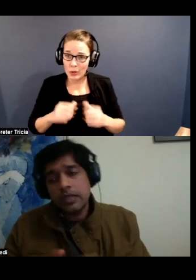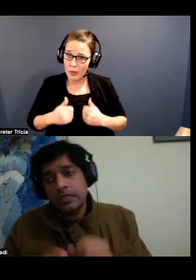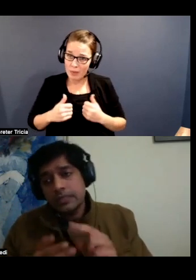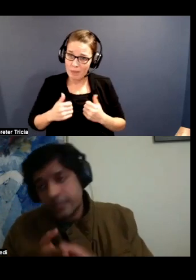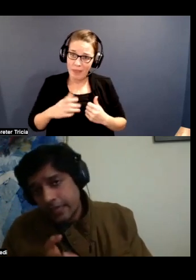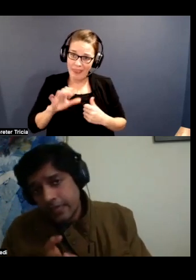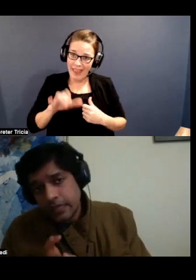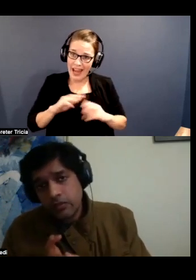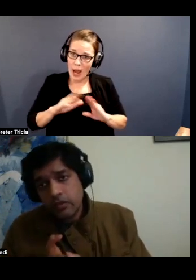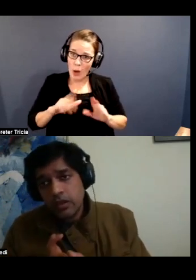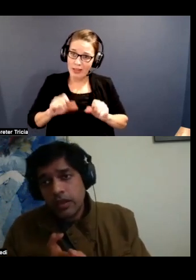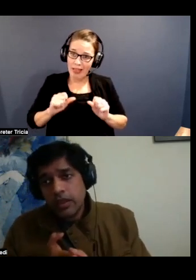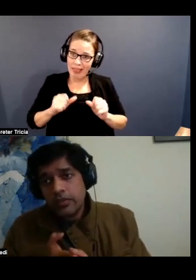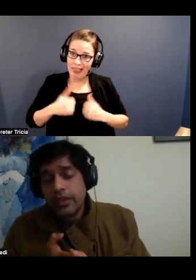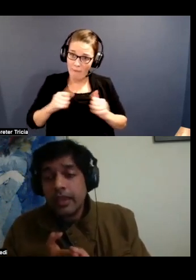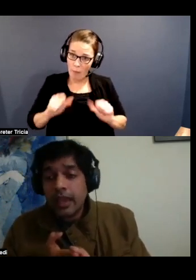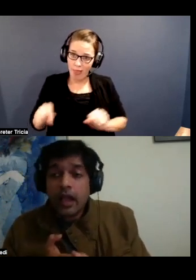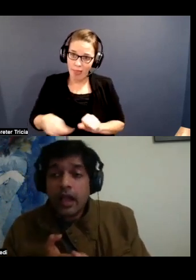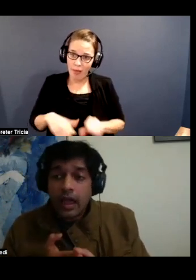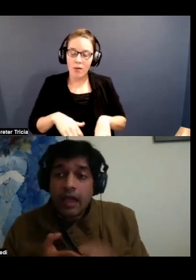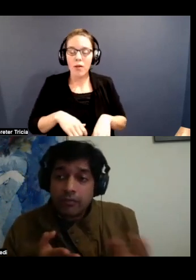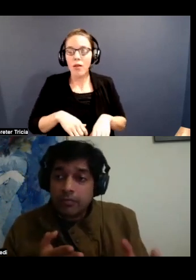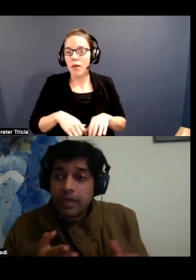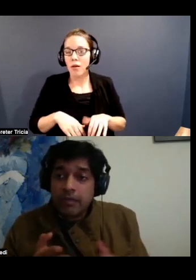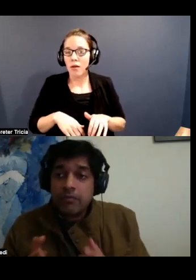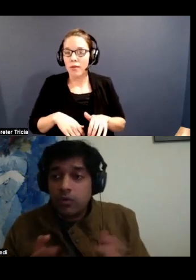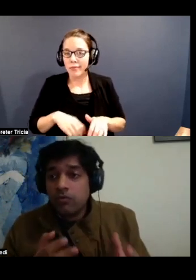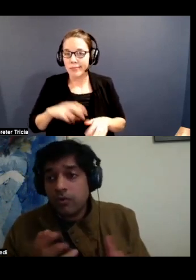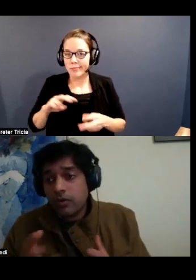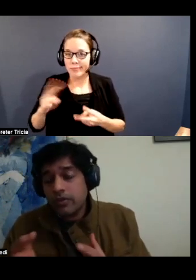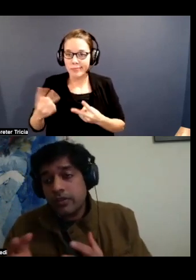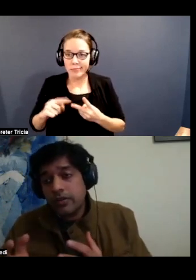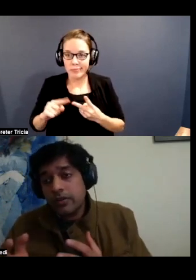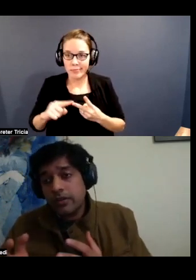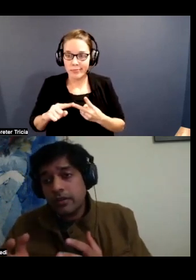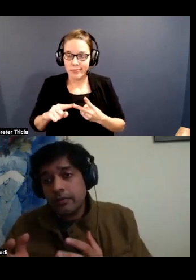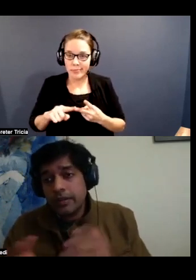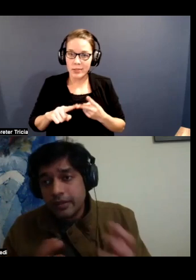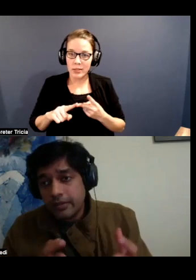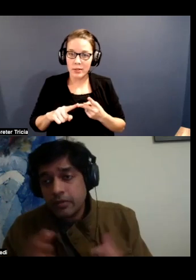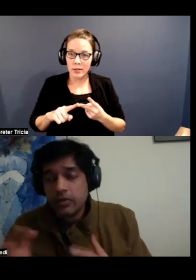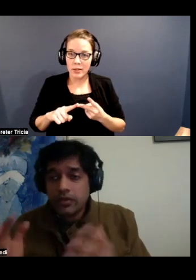Second, they have to pay more for their maintenance because they are